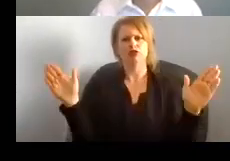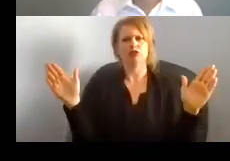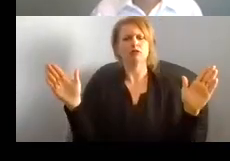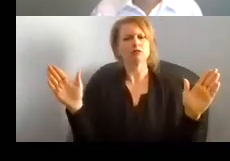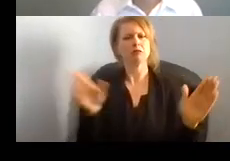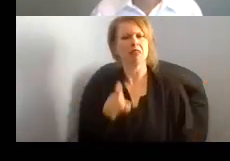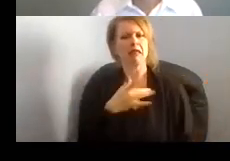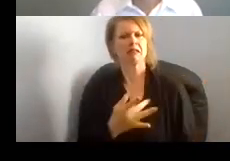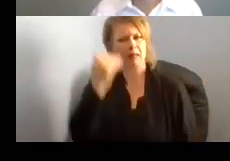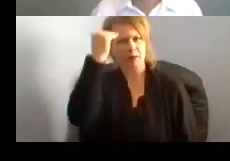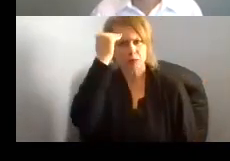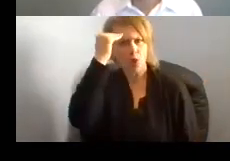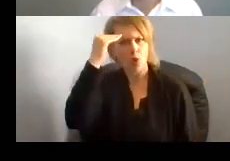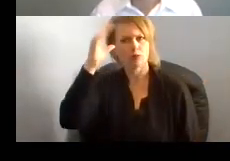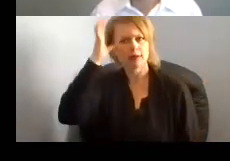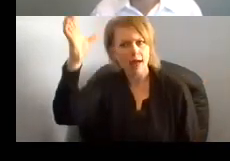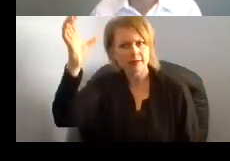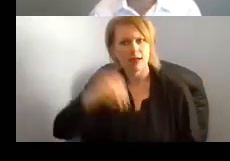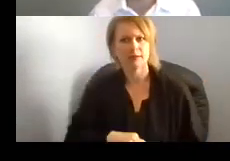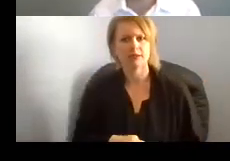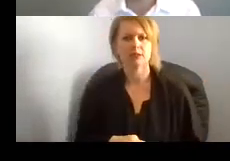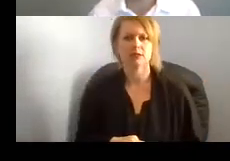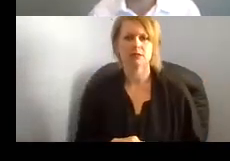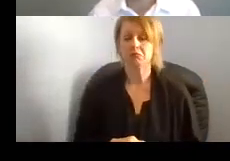And they may be voicing that they want to be with someone they care about.